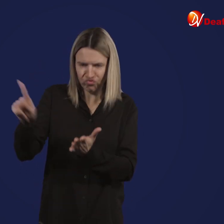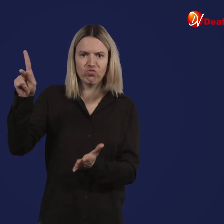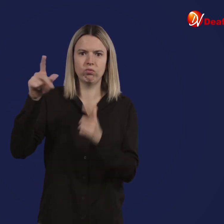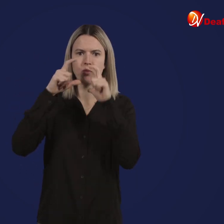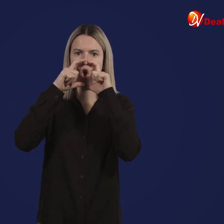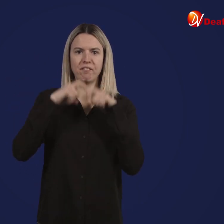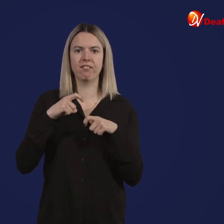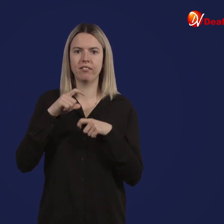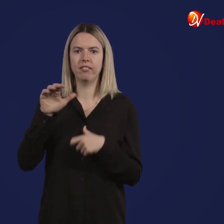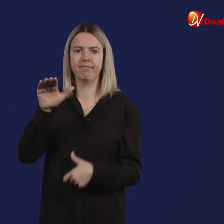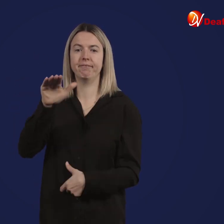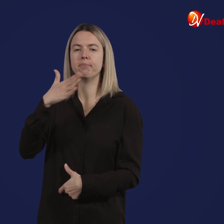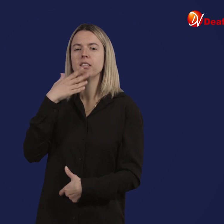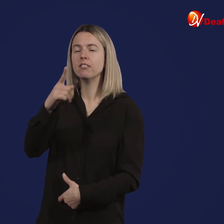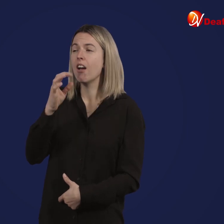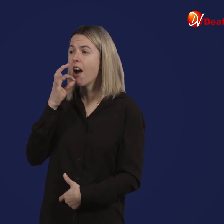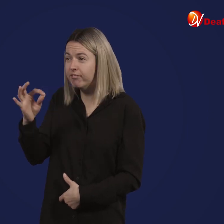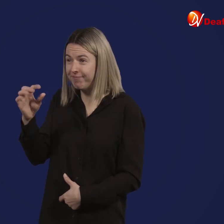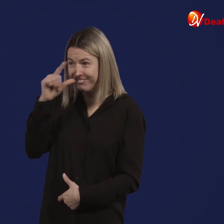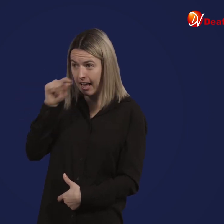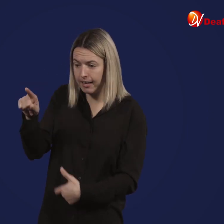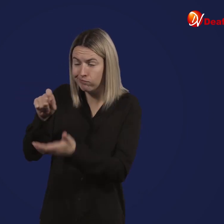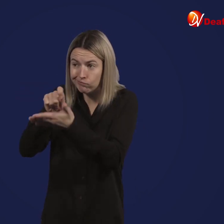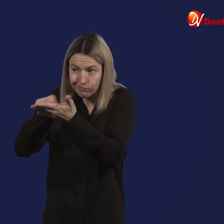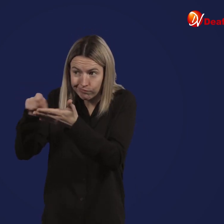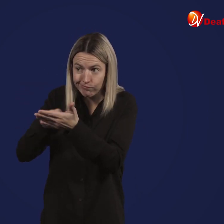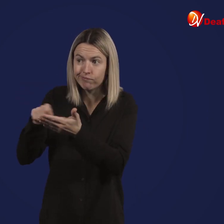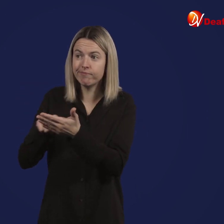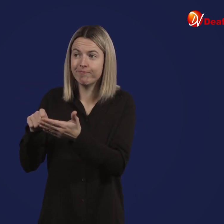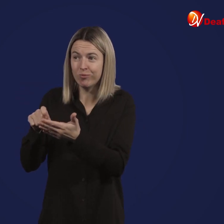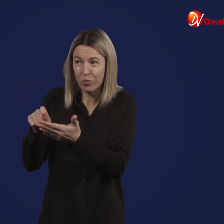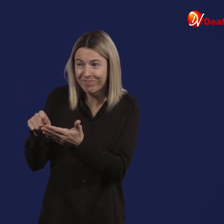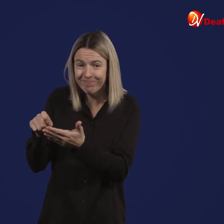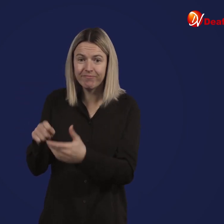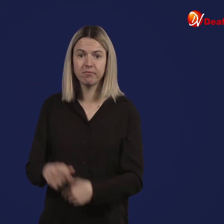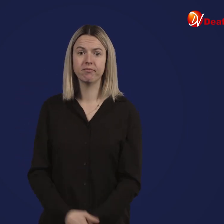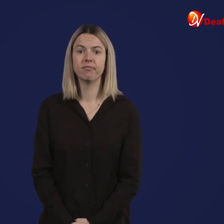They might also swap for a clear face mask or shield.